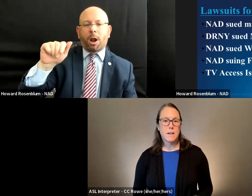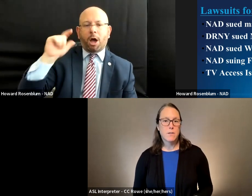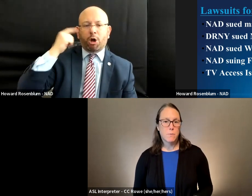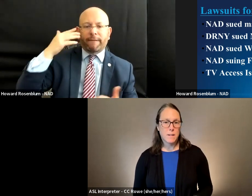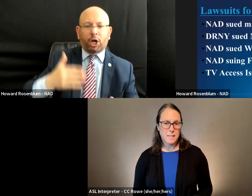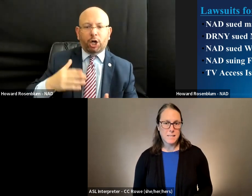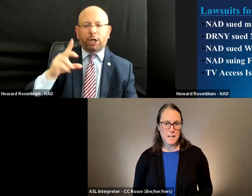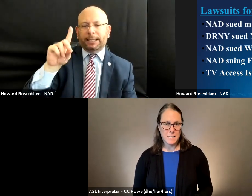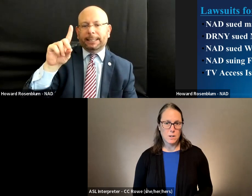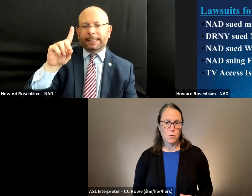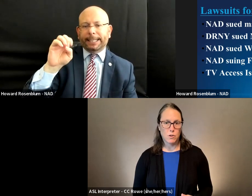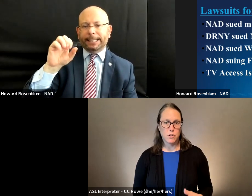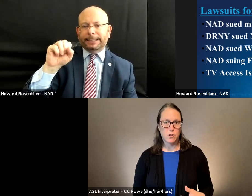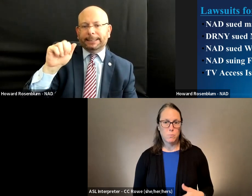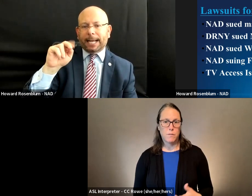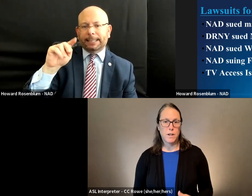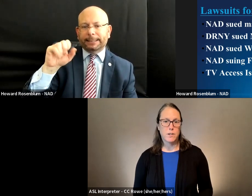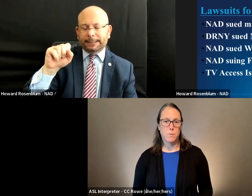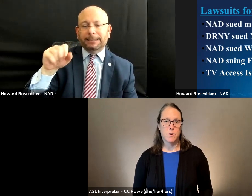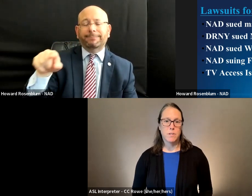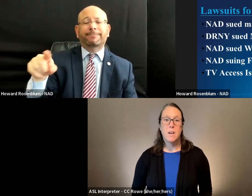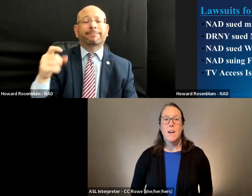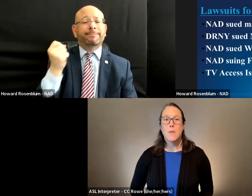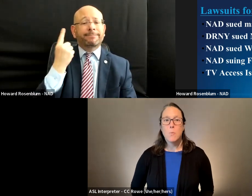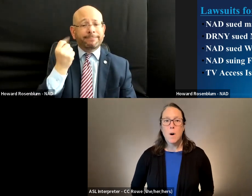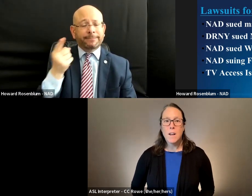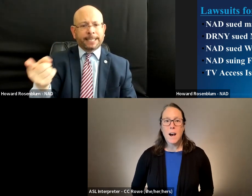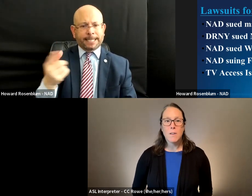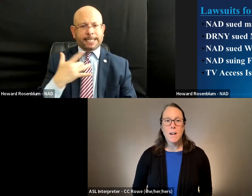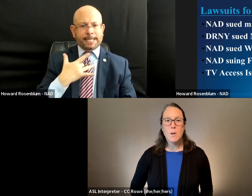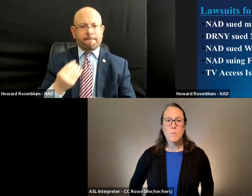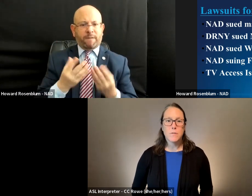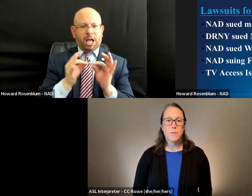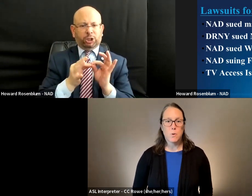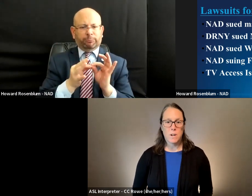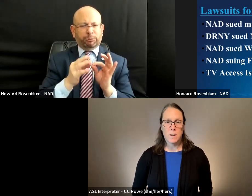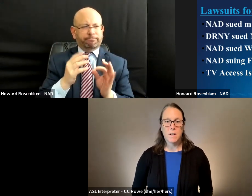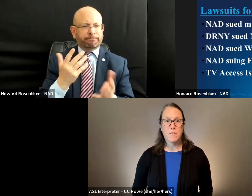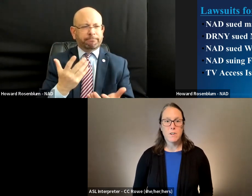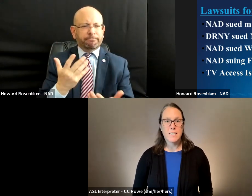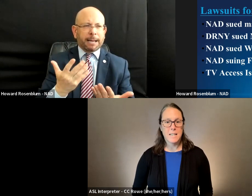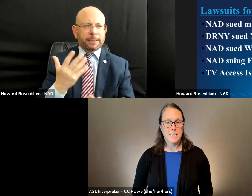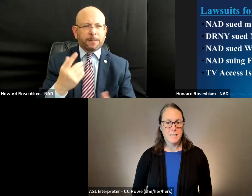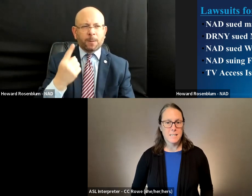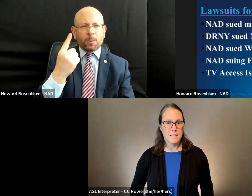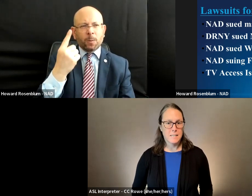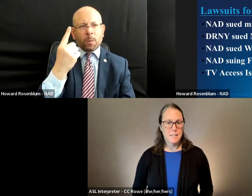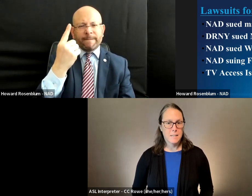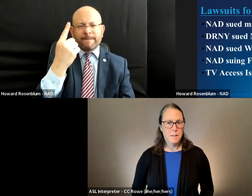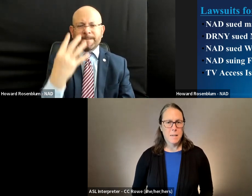50 states, they're providing interpreters, so the suit against New York did